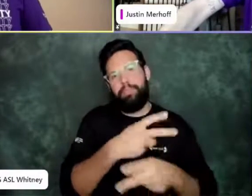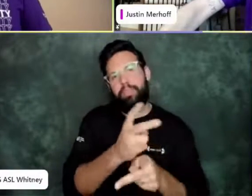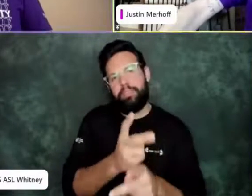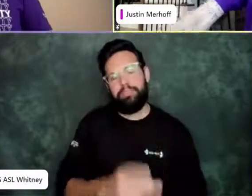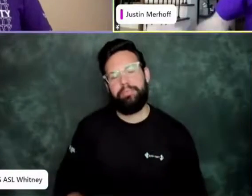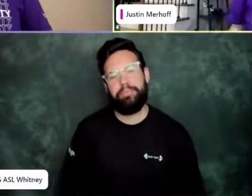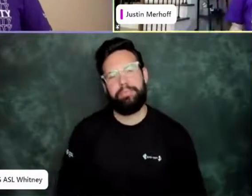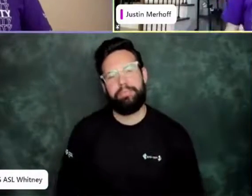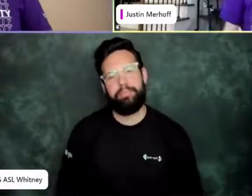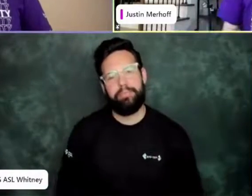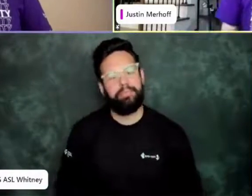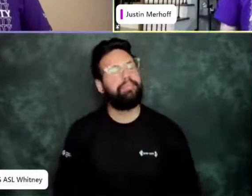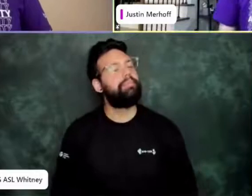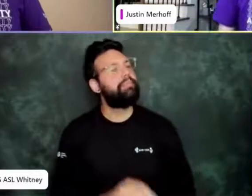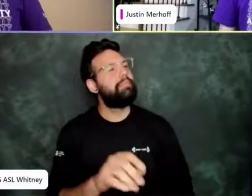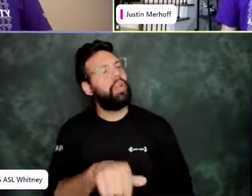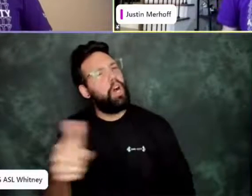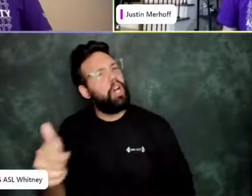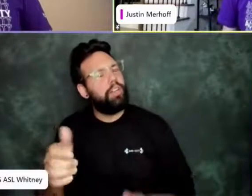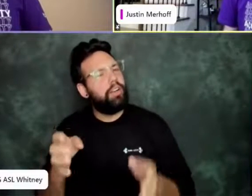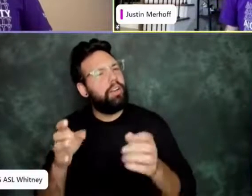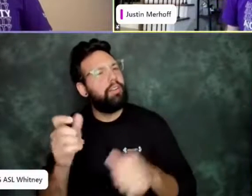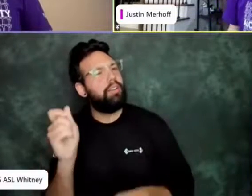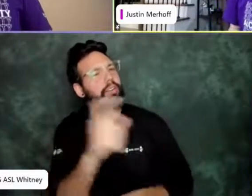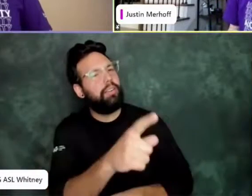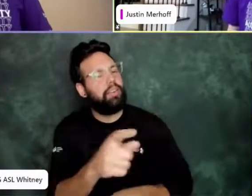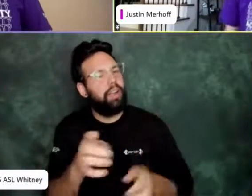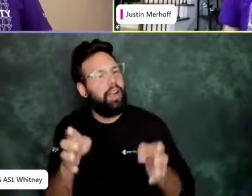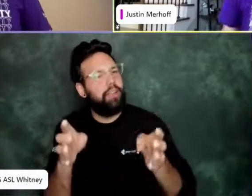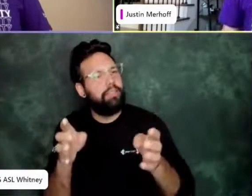Shey asked, "If you are just now adding automated testing,"